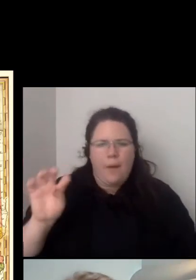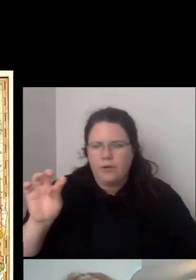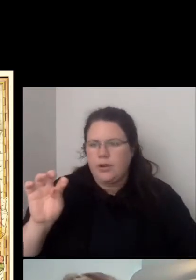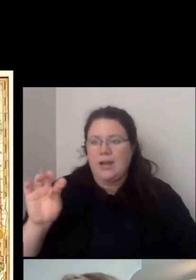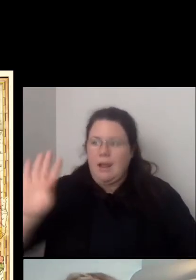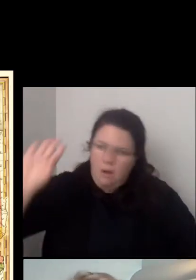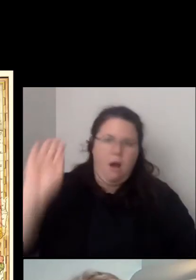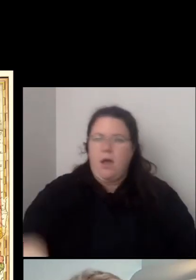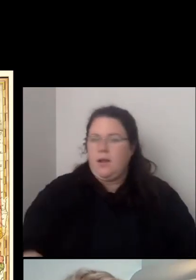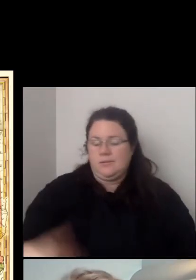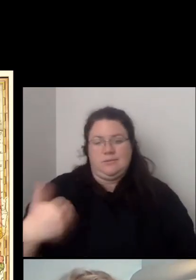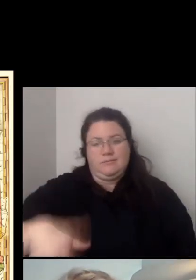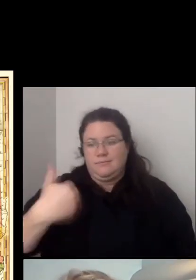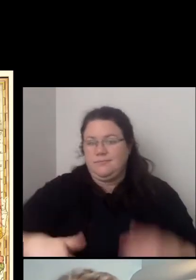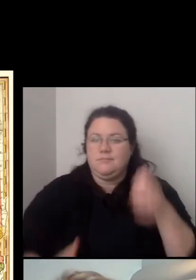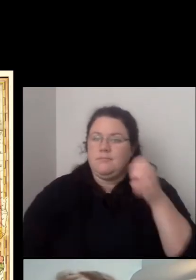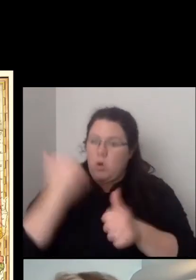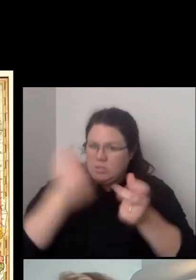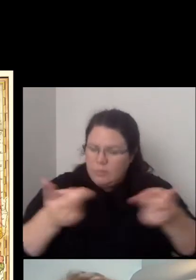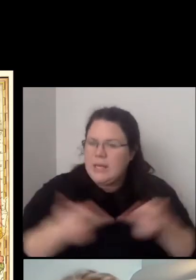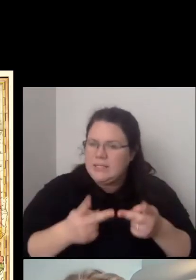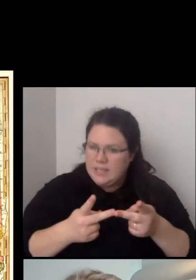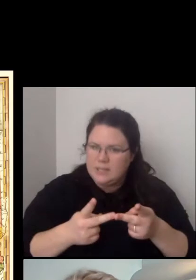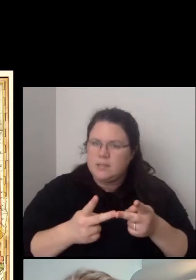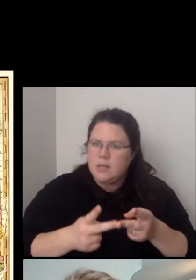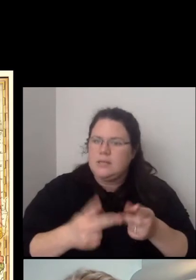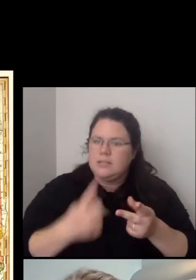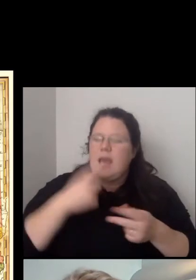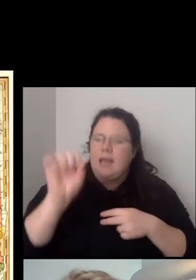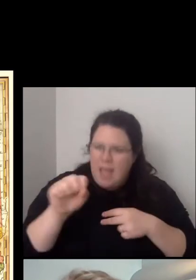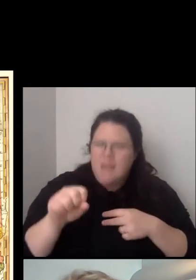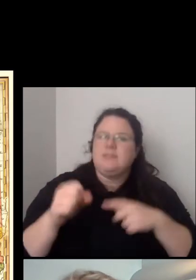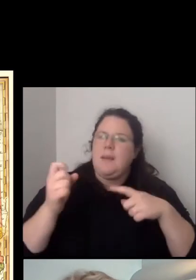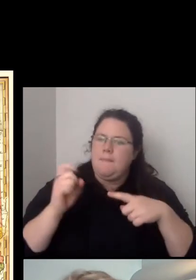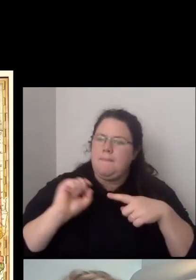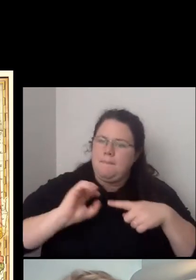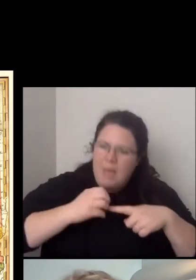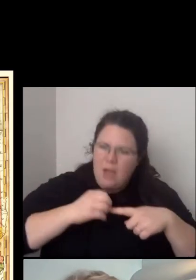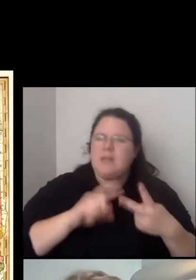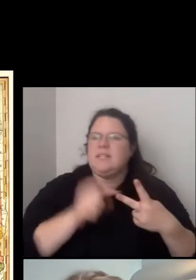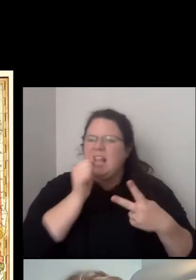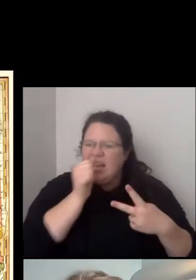There's -- most site reports will -- they have a bunch of berries and nuts, and grapes are almost always part of it.